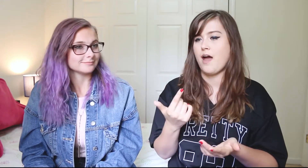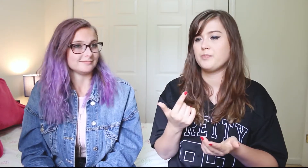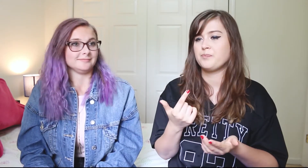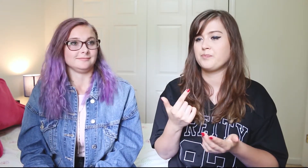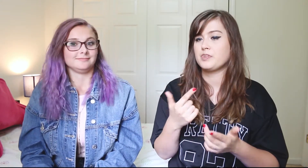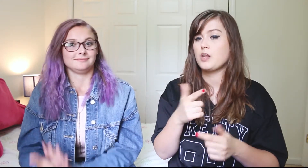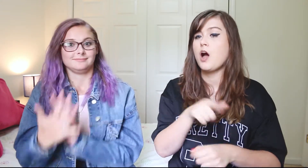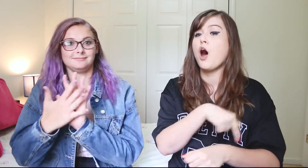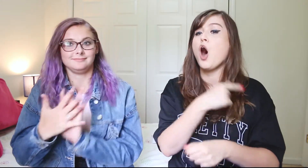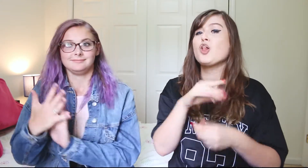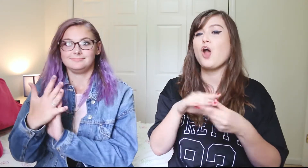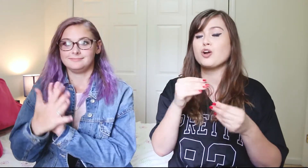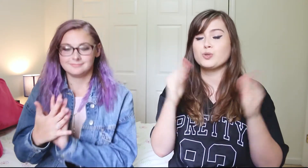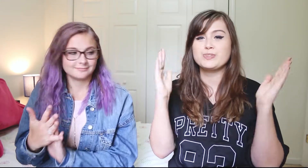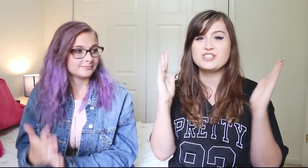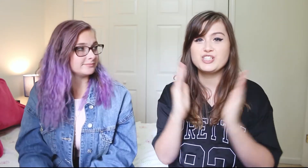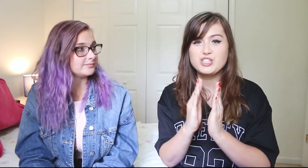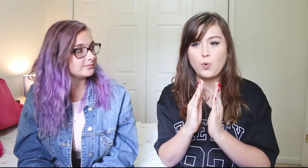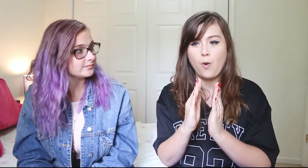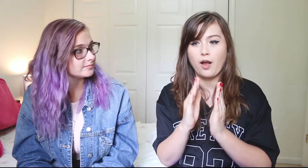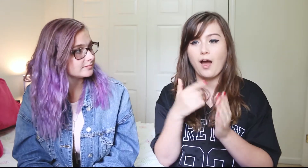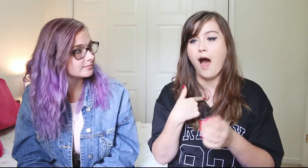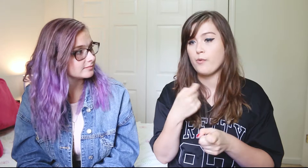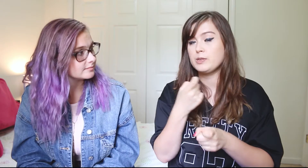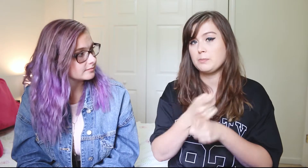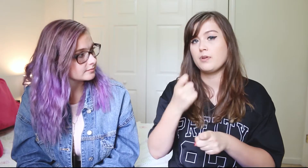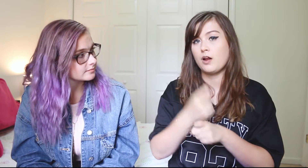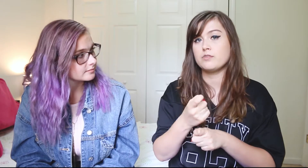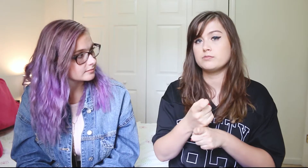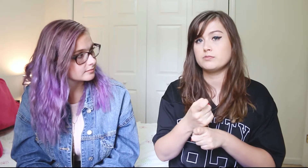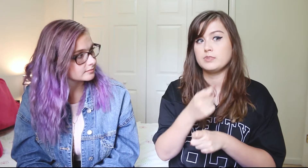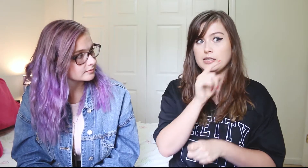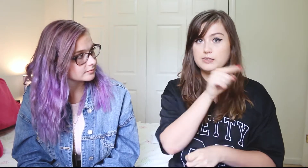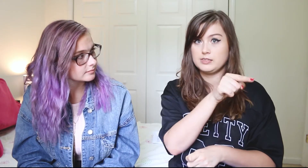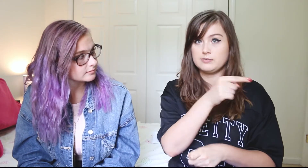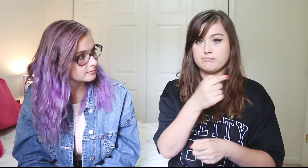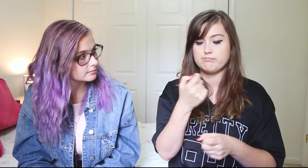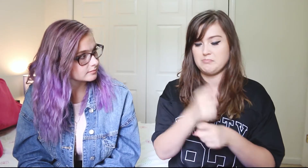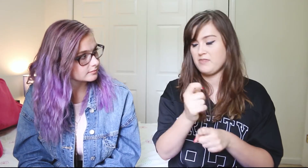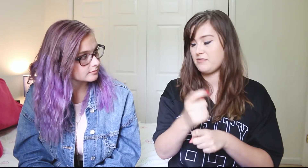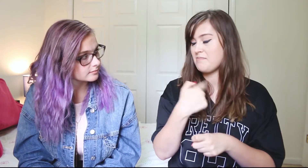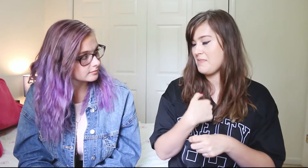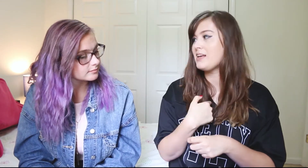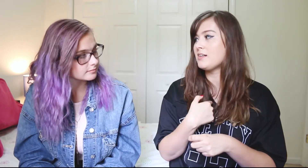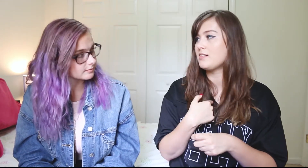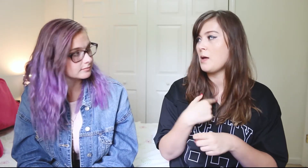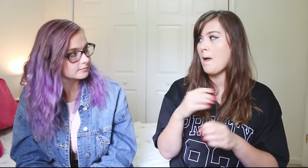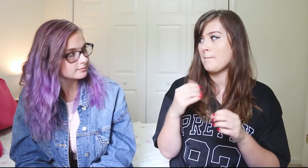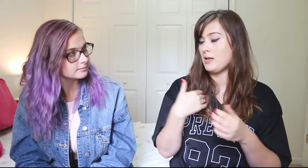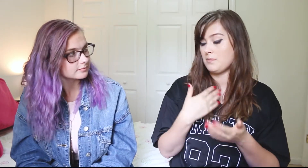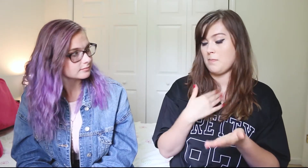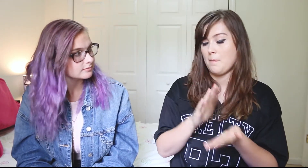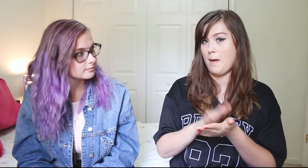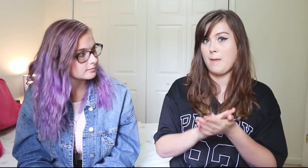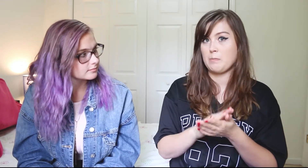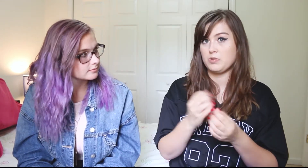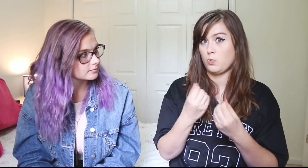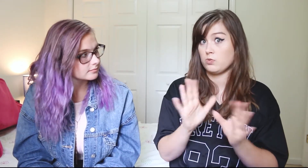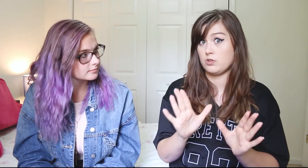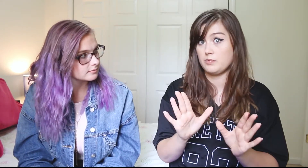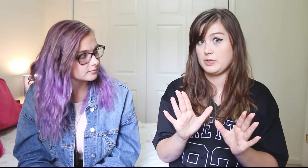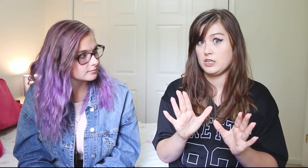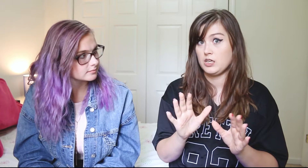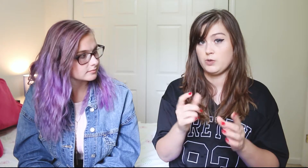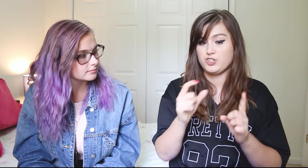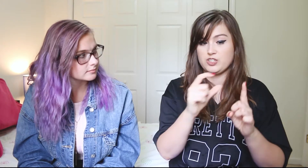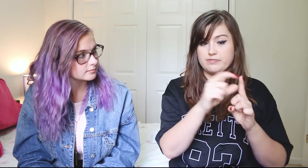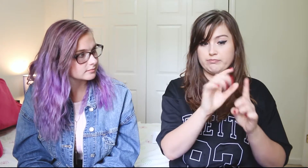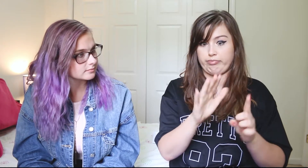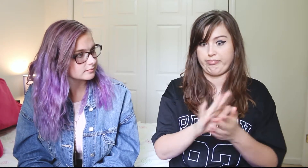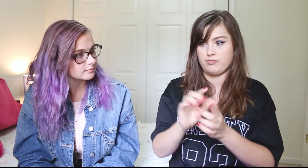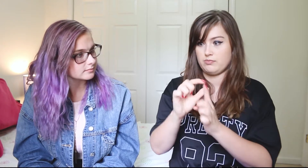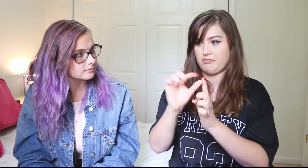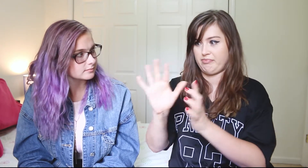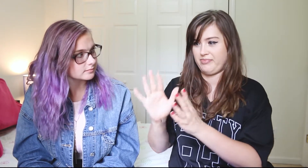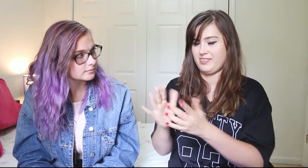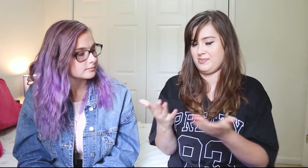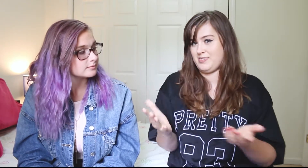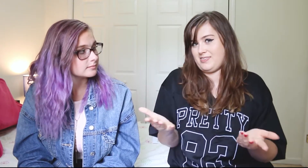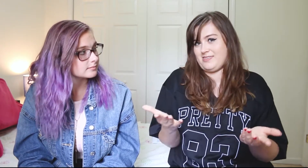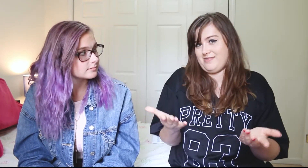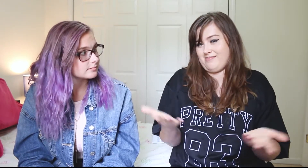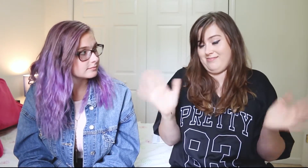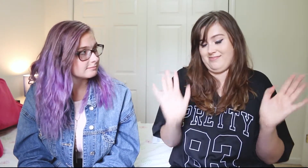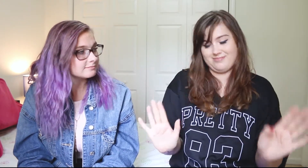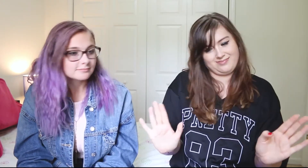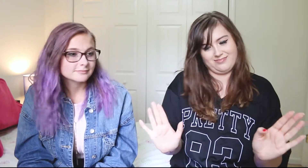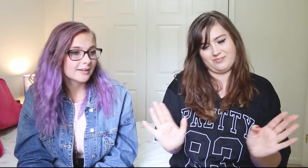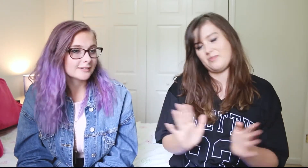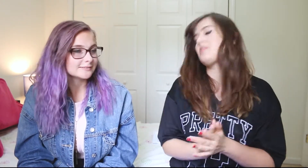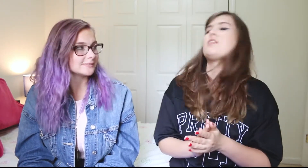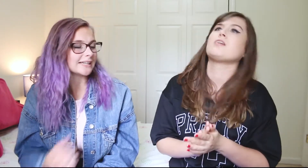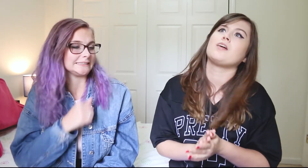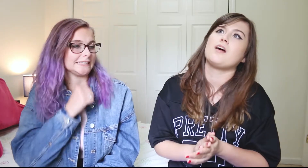Long story short I was made fun of, the teacher made fun of me because my paper was incomplete.